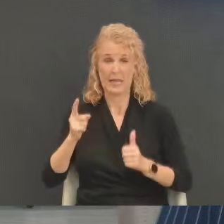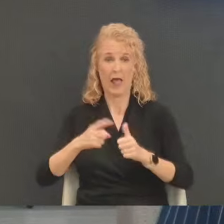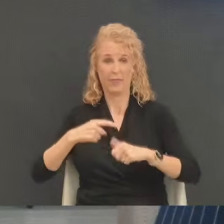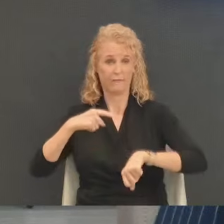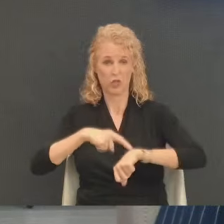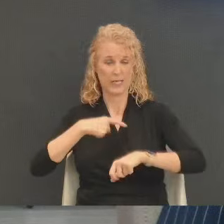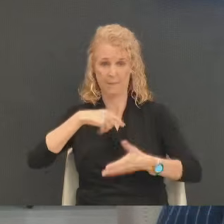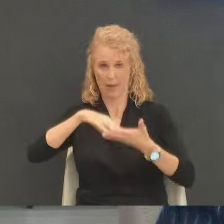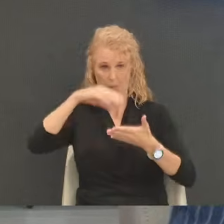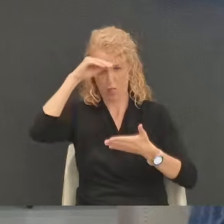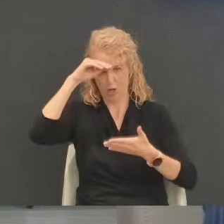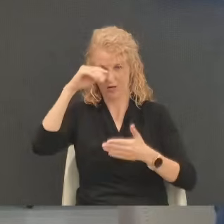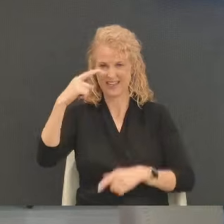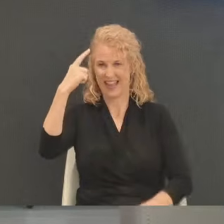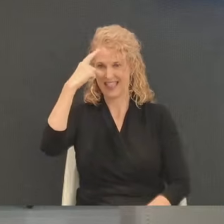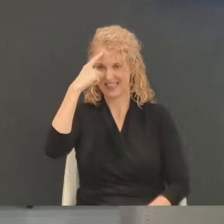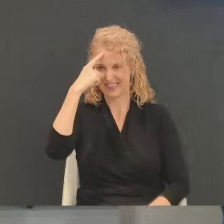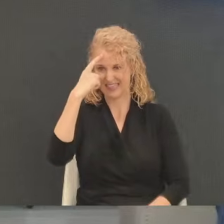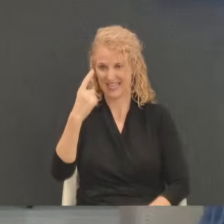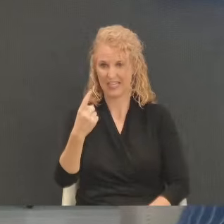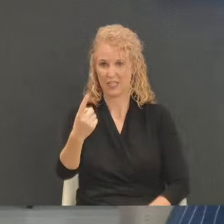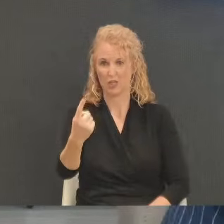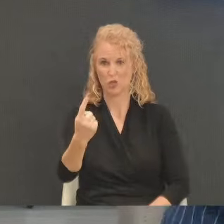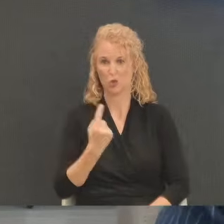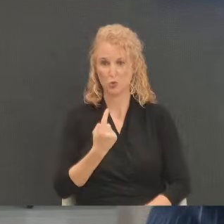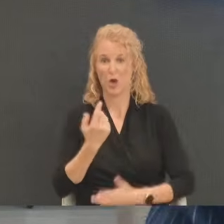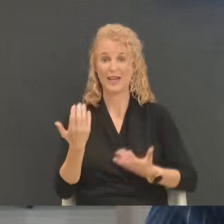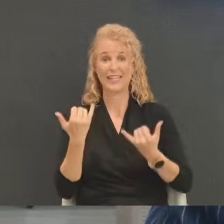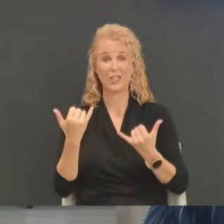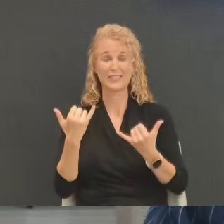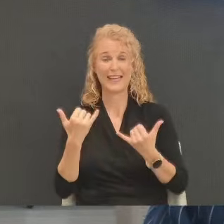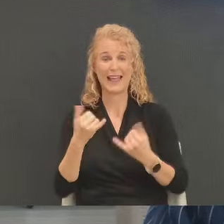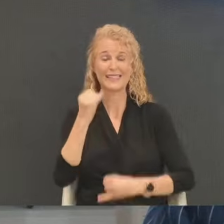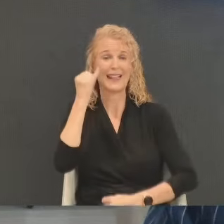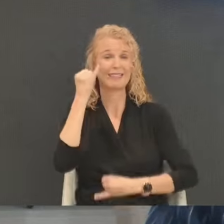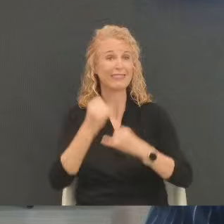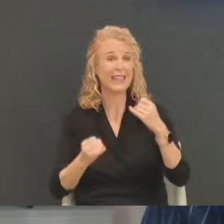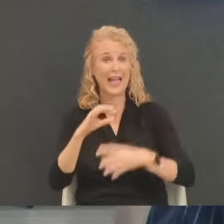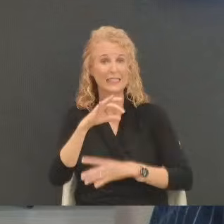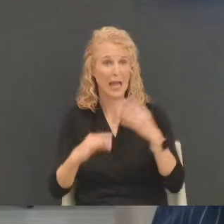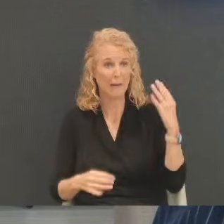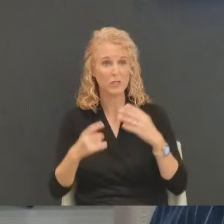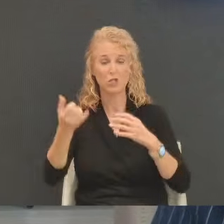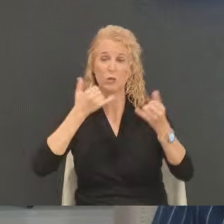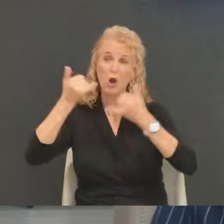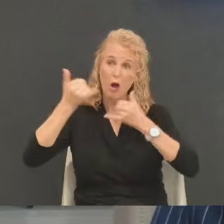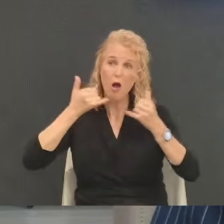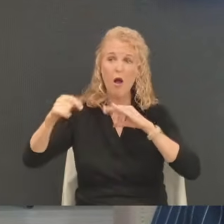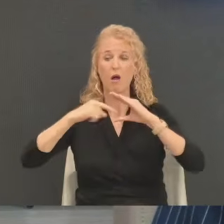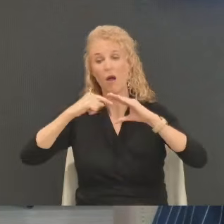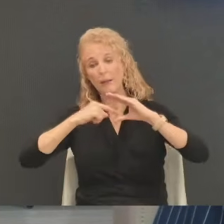I think you came here as a last course of action because you've been calling and emailing and and